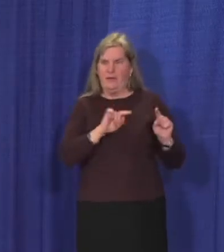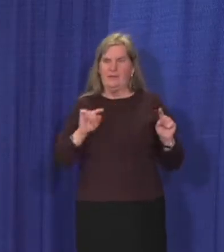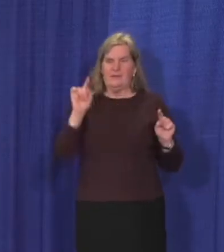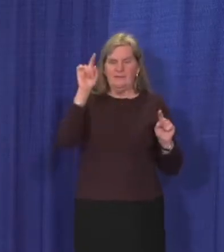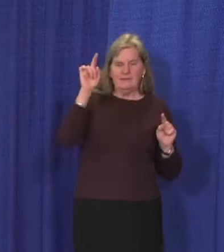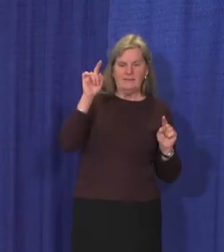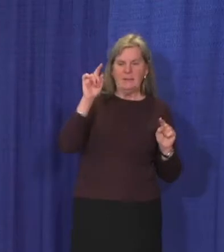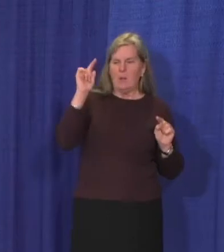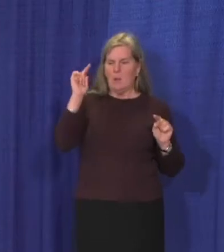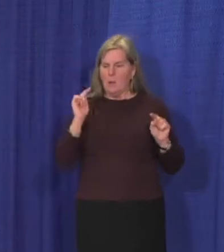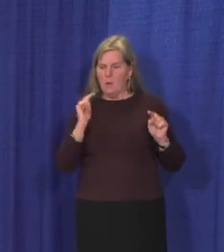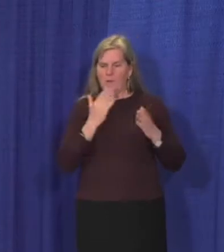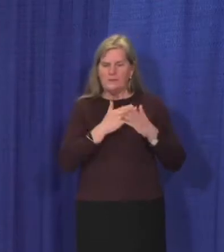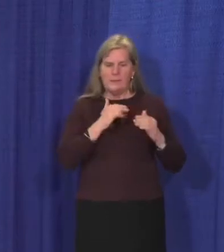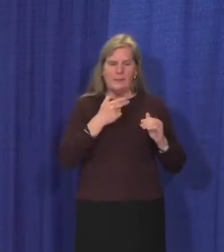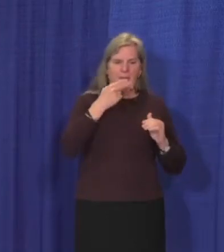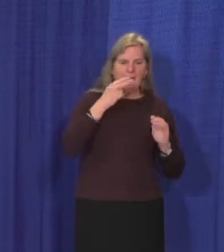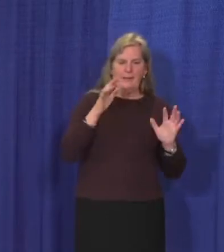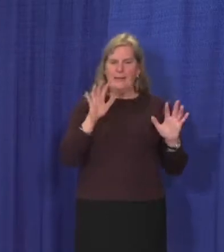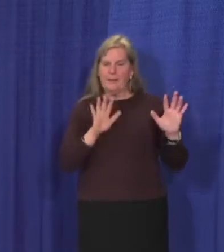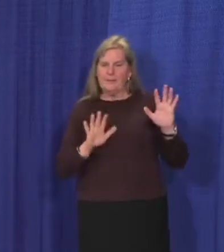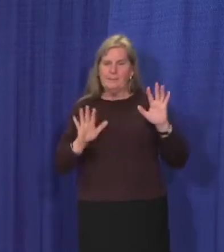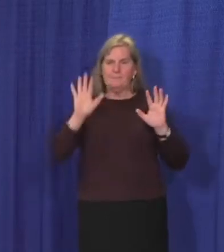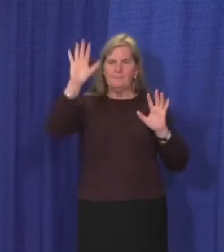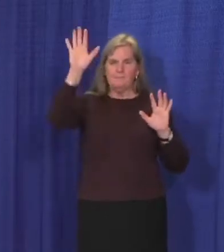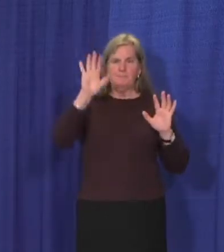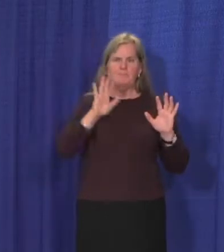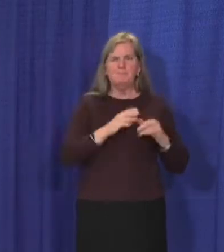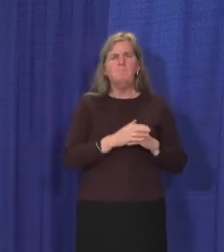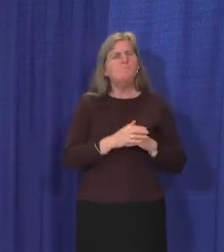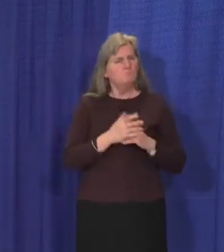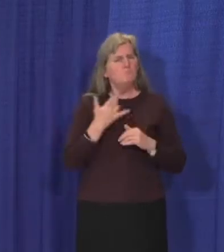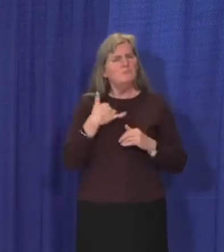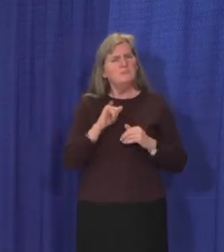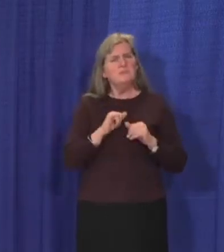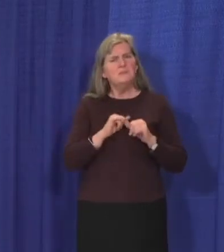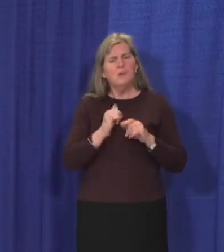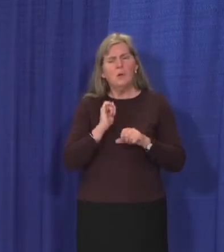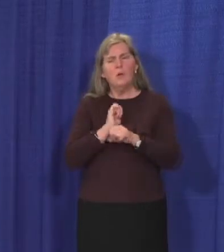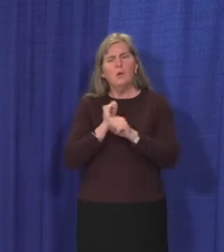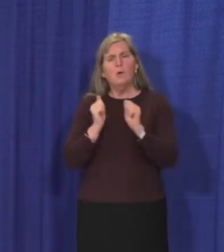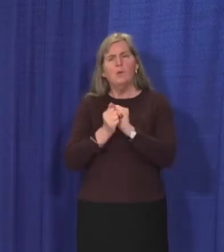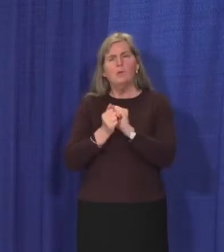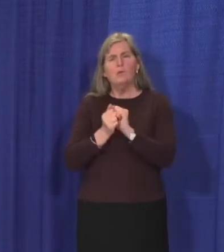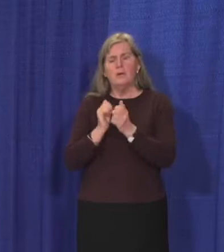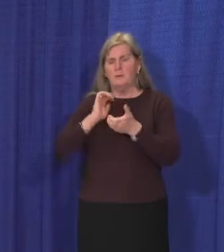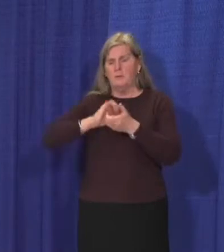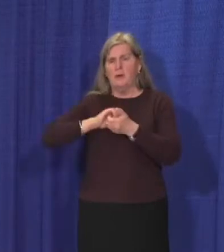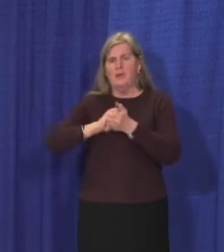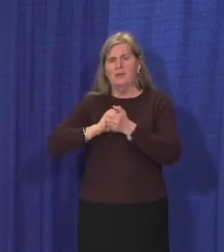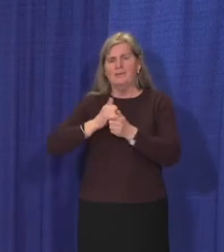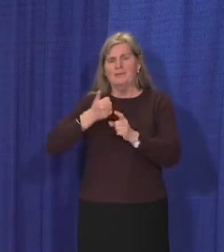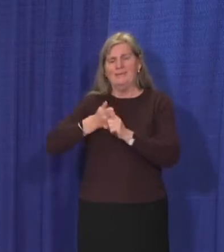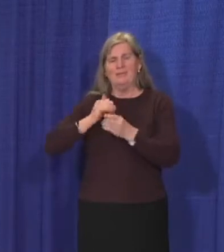and some demographics in each region are continuing to work with our partners to make sure